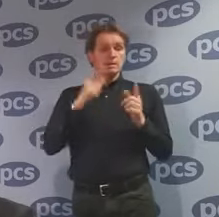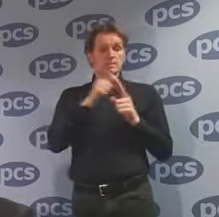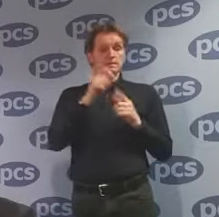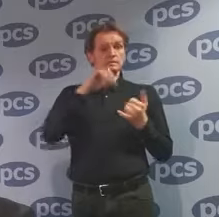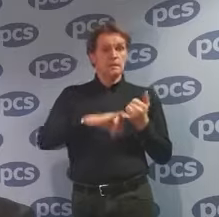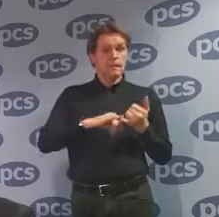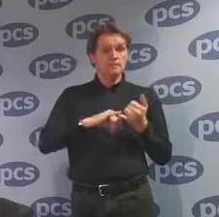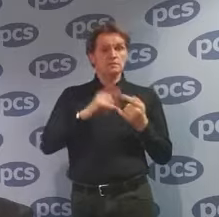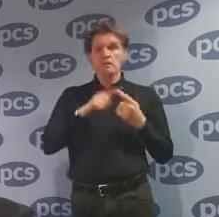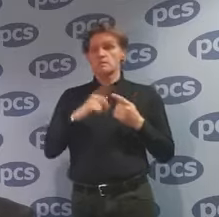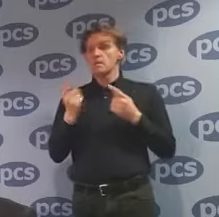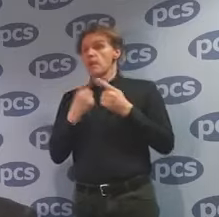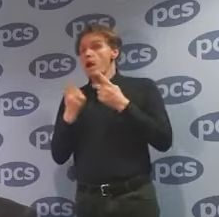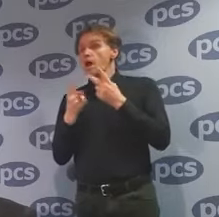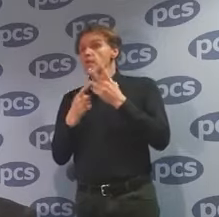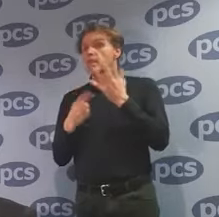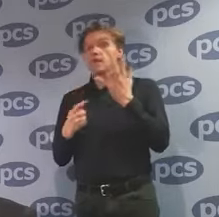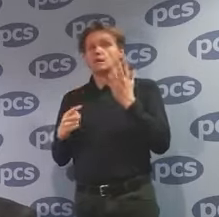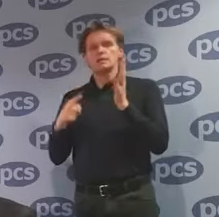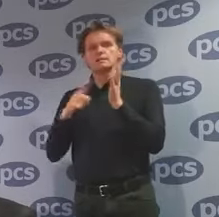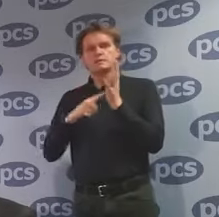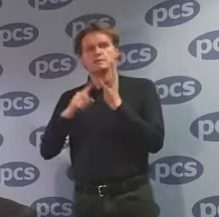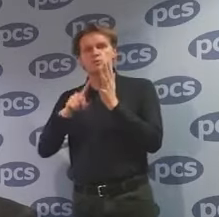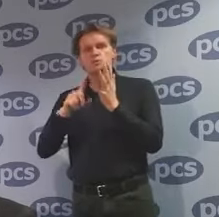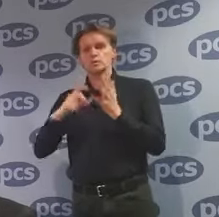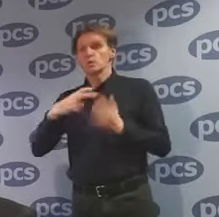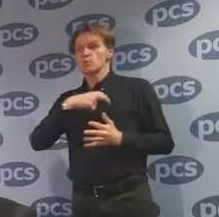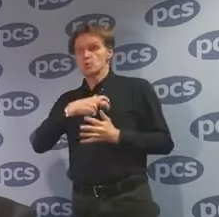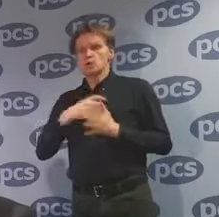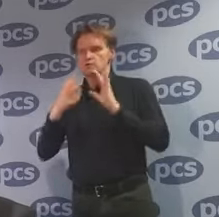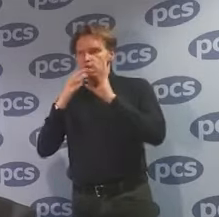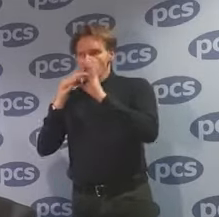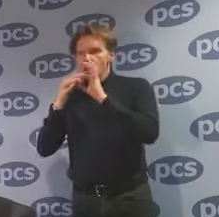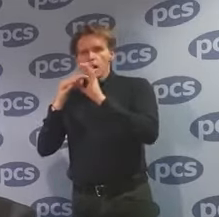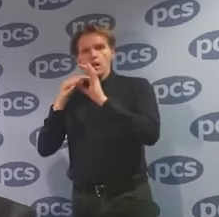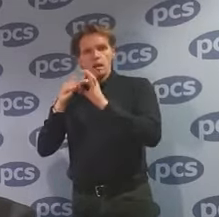or whether it's with all TUC unions keep working at every level and then